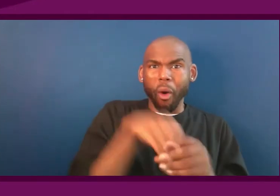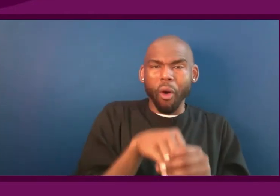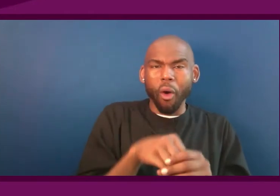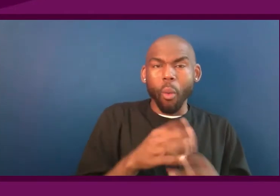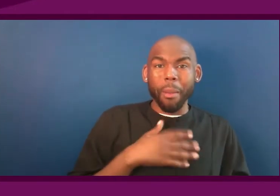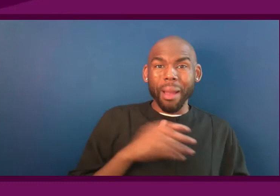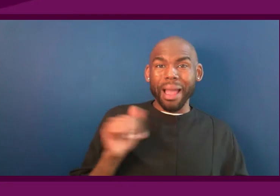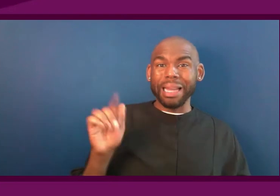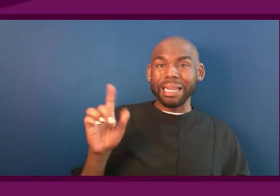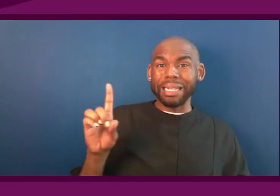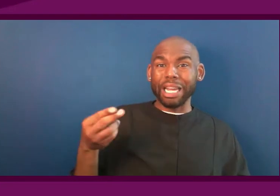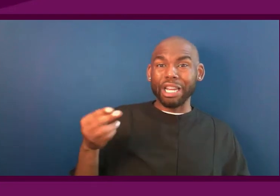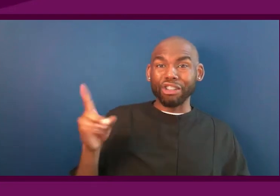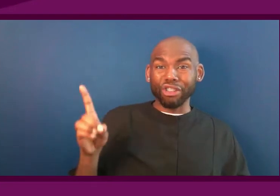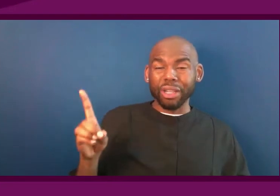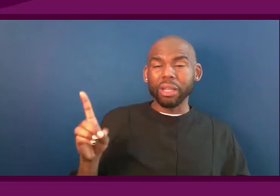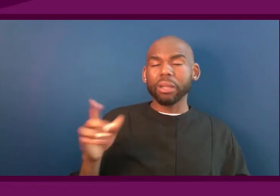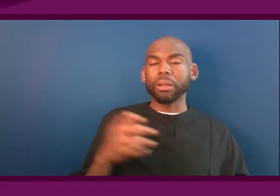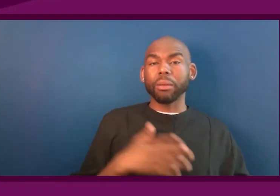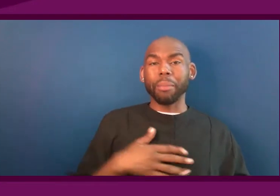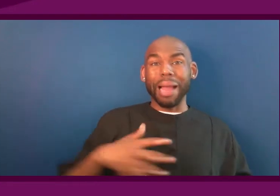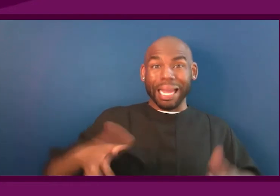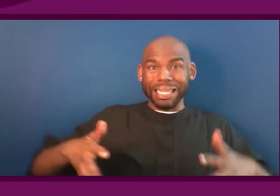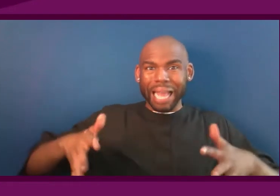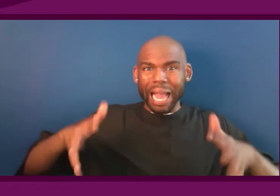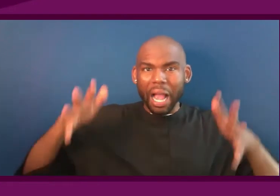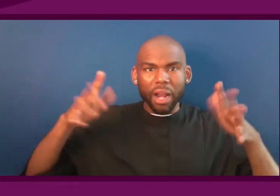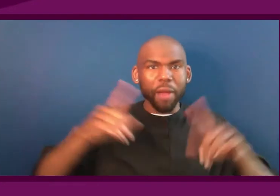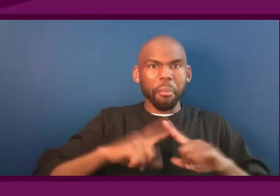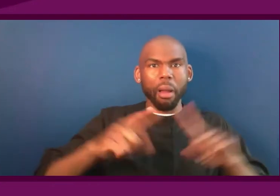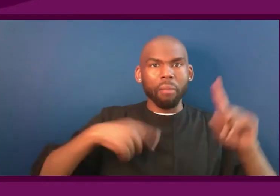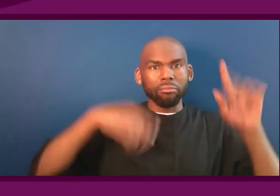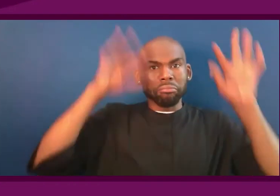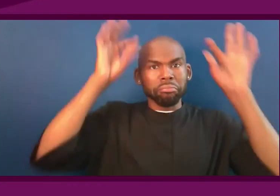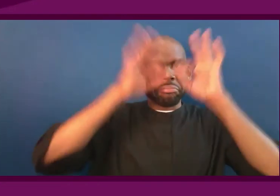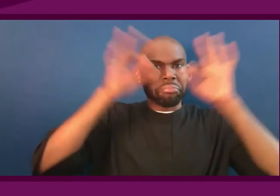by imperfect humans. And by the way, I wanted to be around imperfect humans because